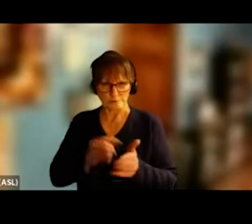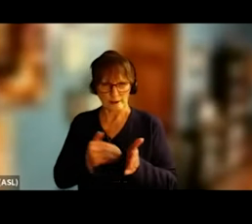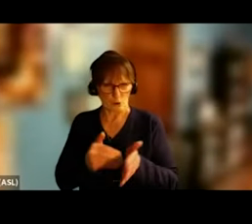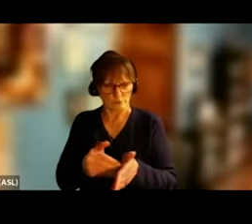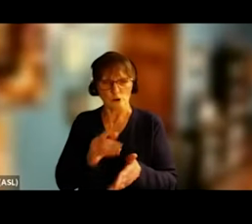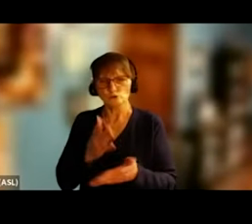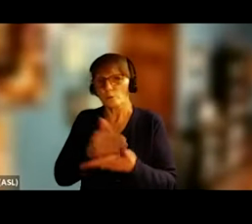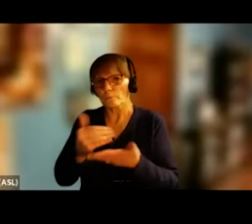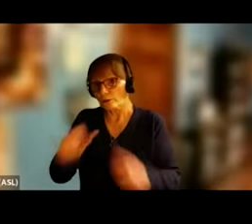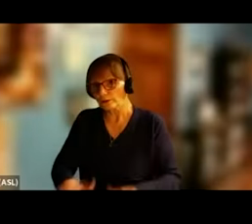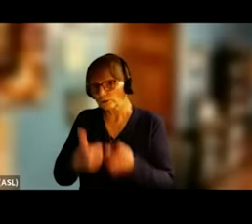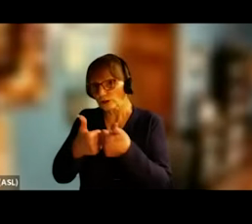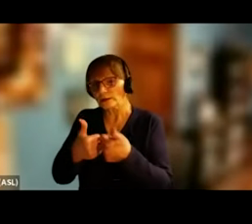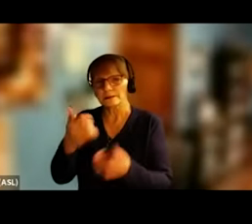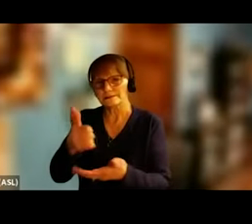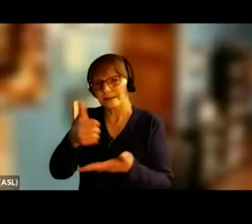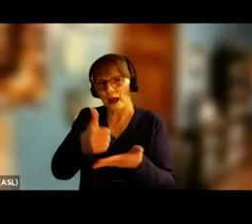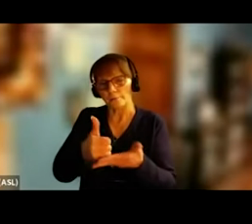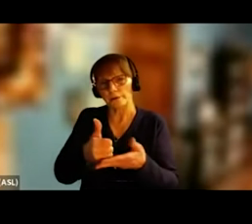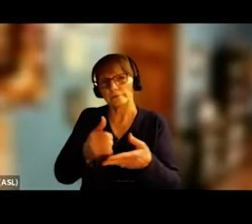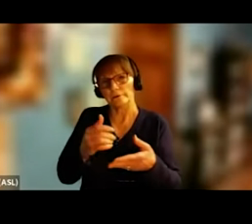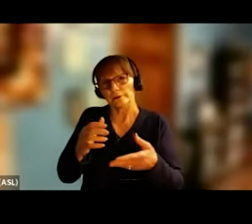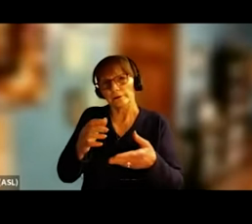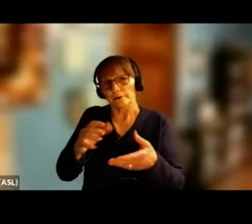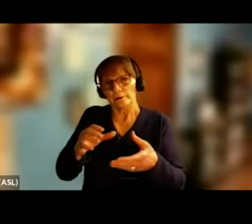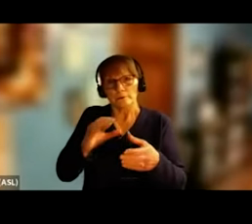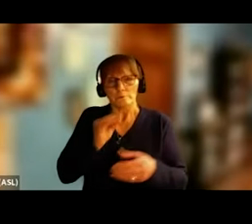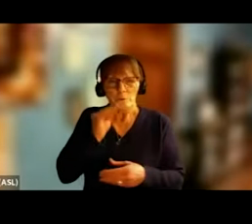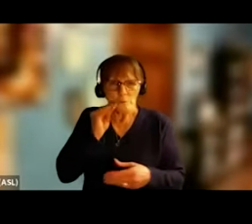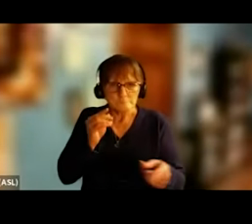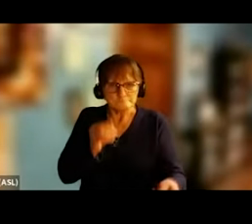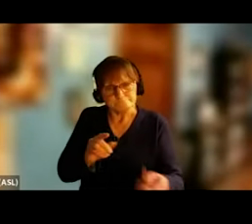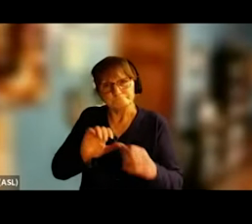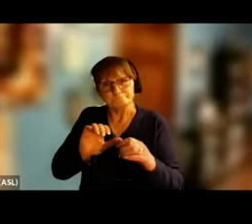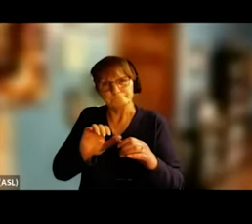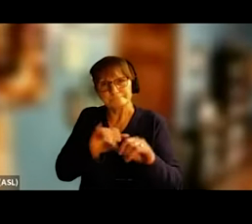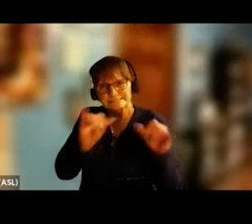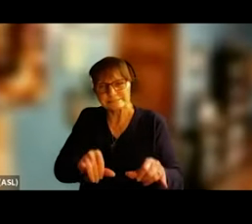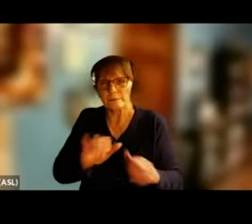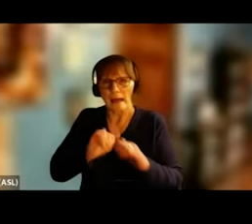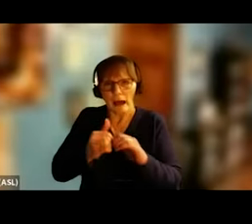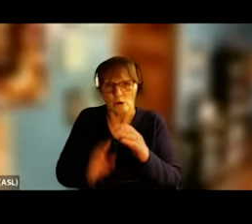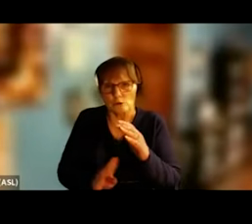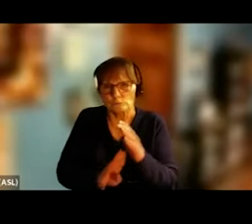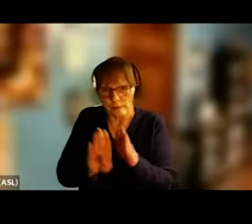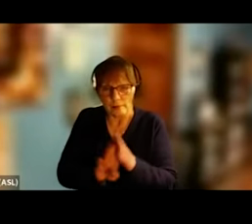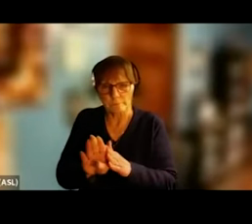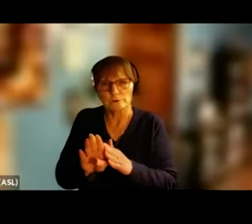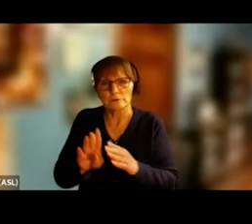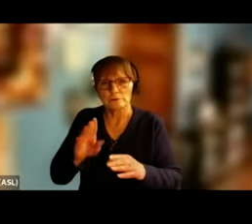is really helping these facilities learn, grow. How do we as systems have carrots and sticks?